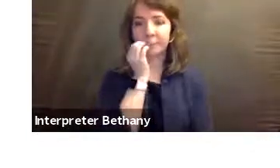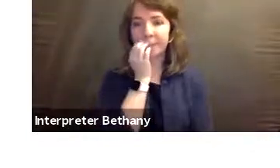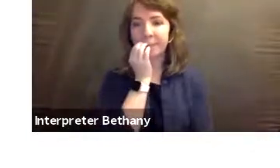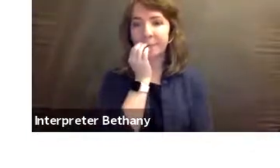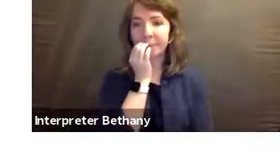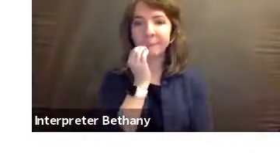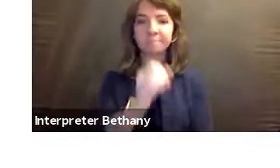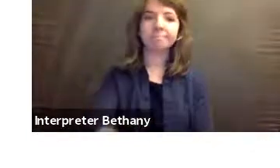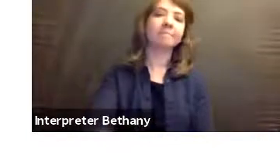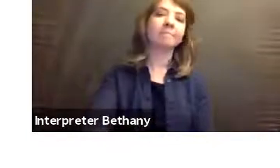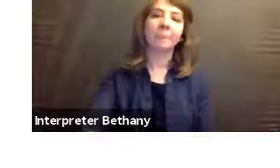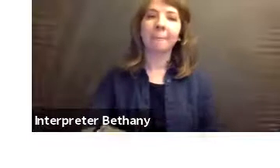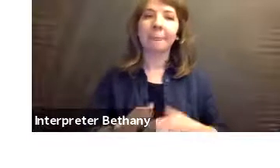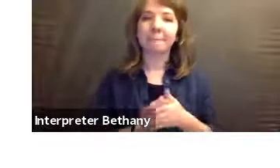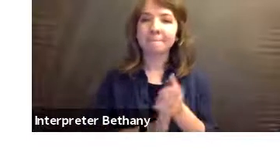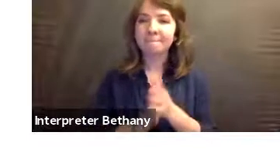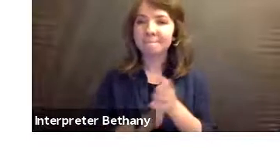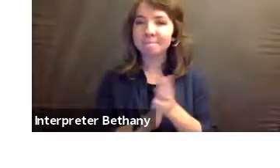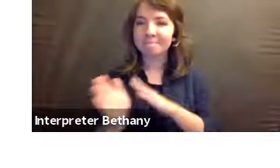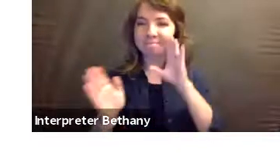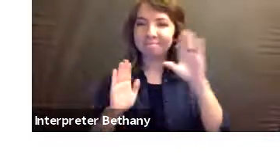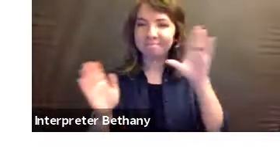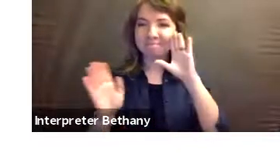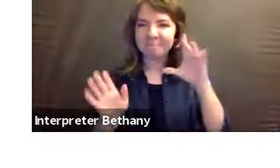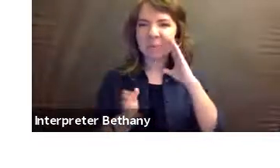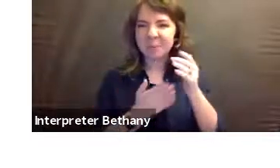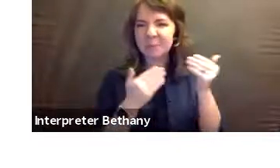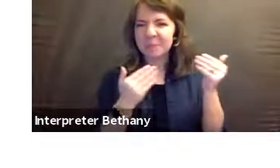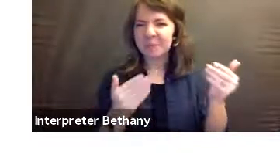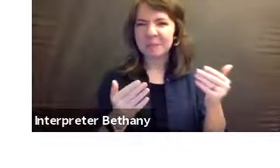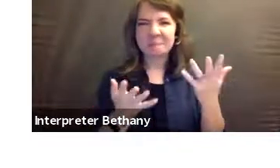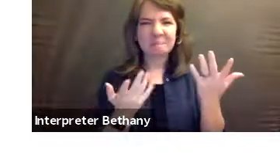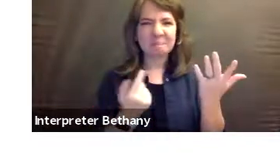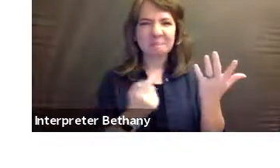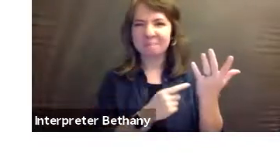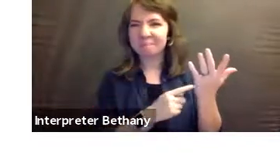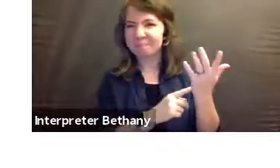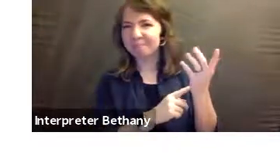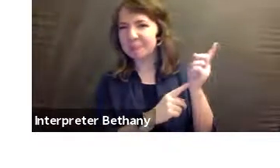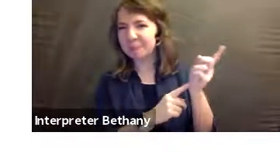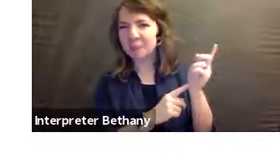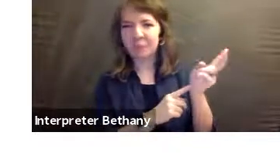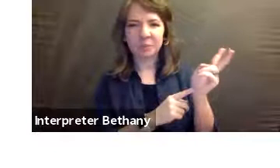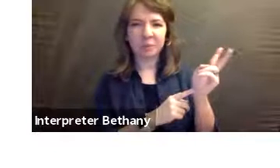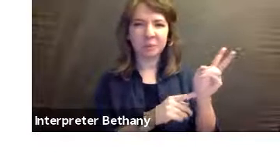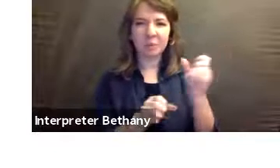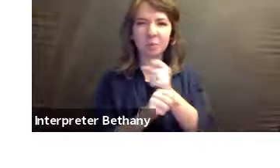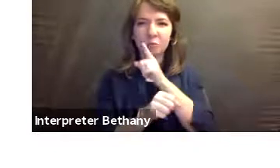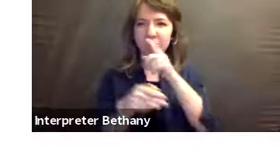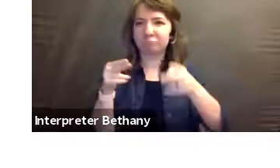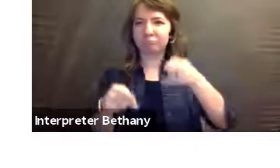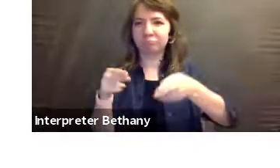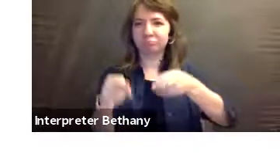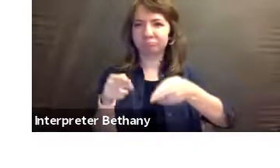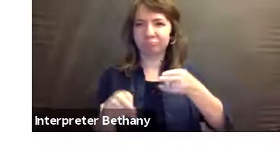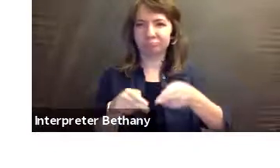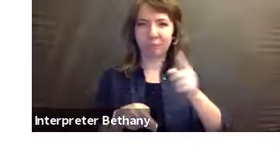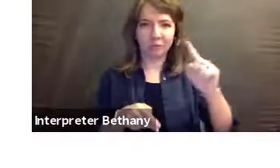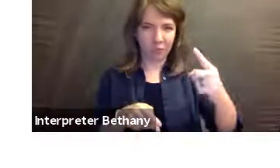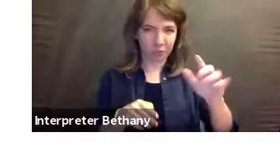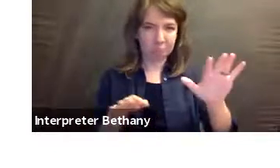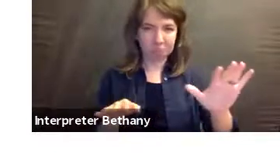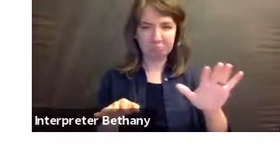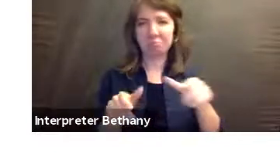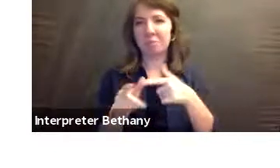Linda Kobashigawa: Everyone will get started, maybe a minute or so or just wanting to make sure everyone as many people as possible come in before we start.